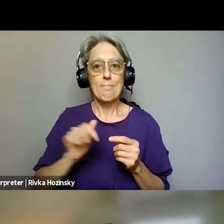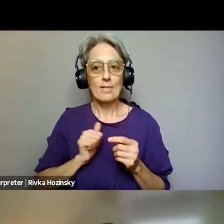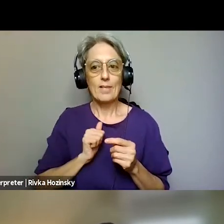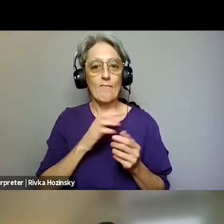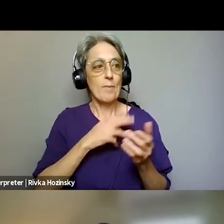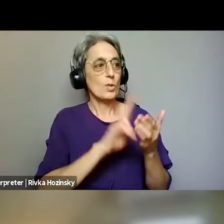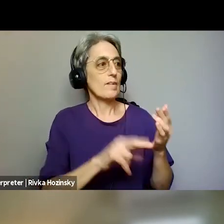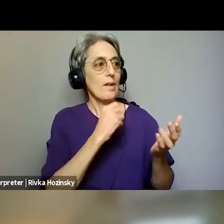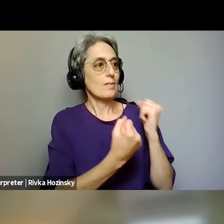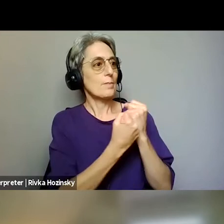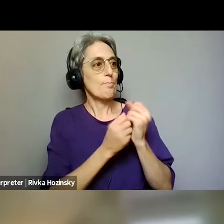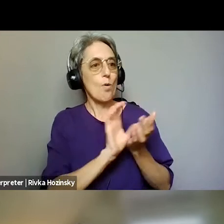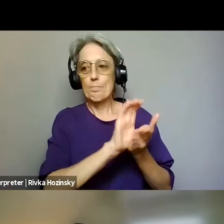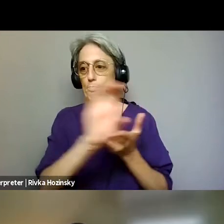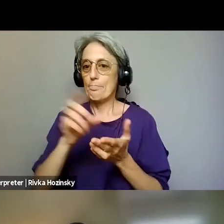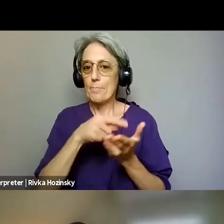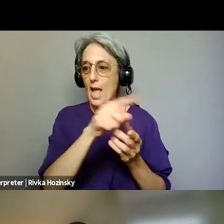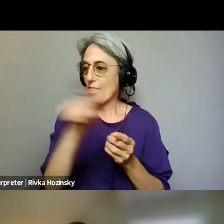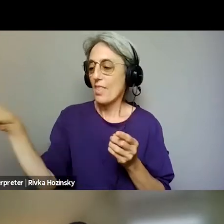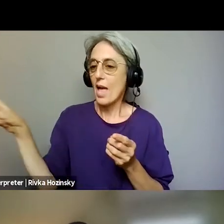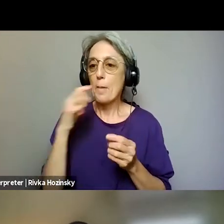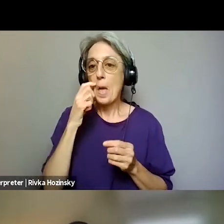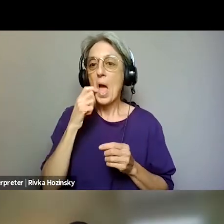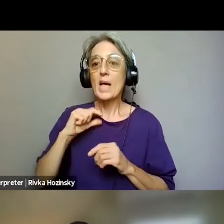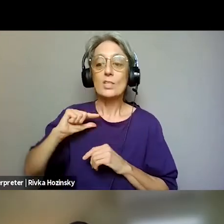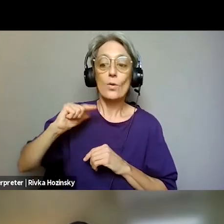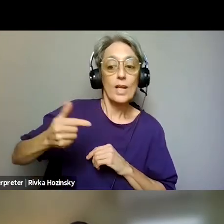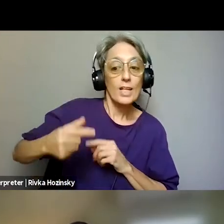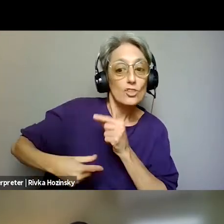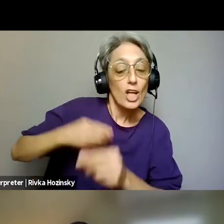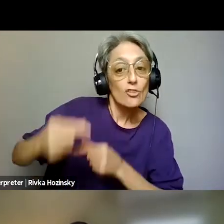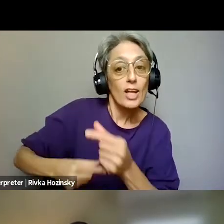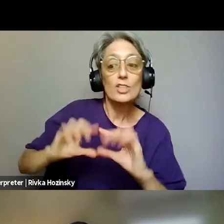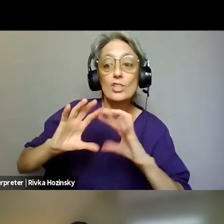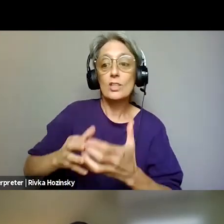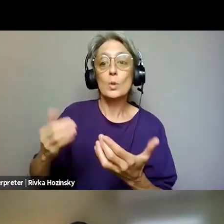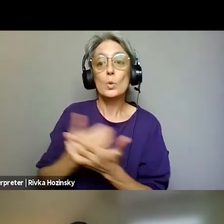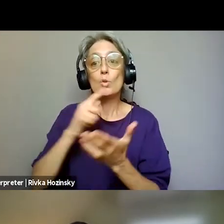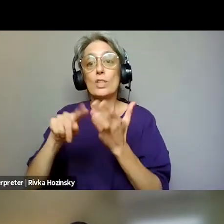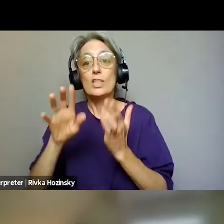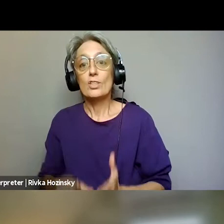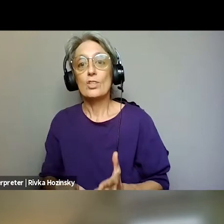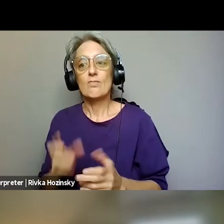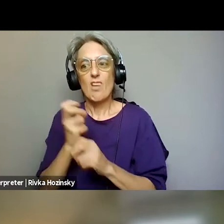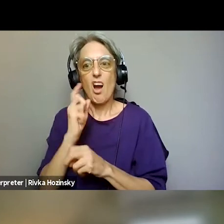which makes it hard for the next generation of researchers who want to pursue this work equitably